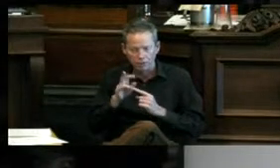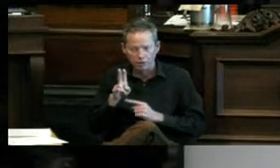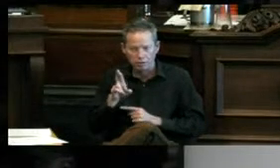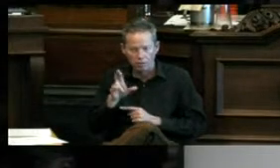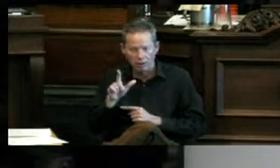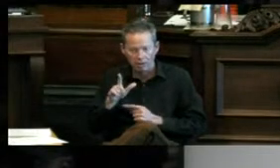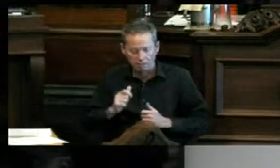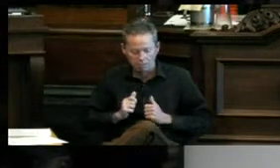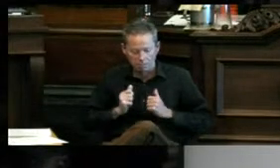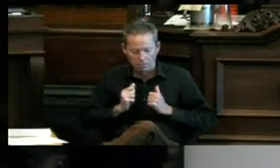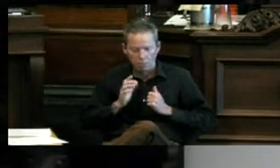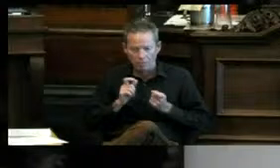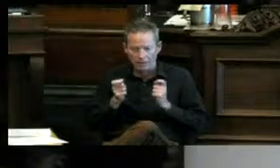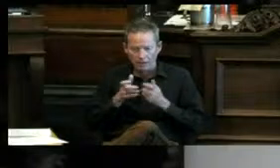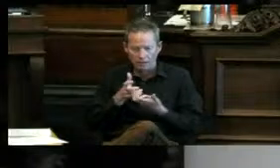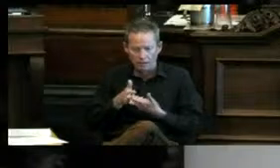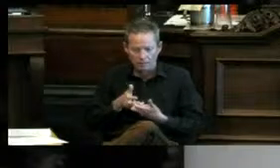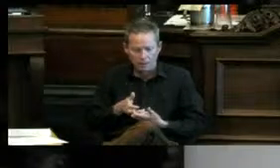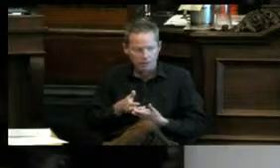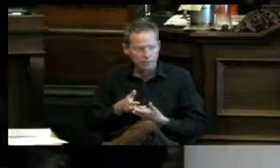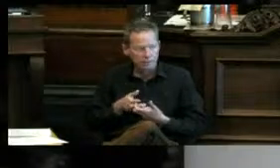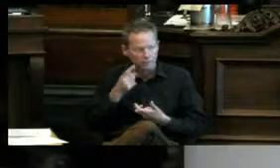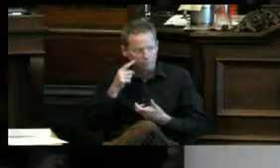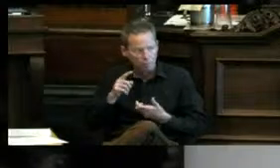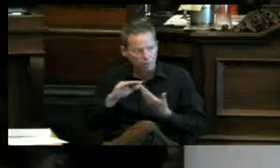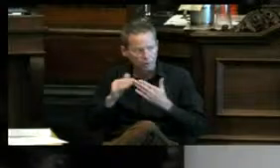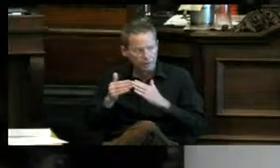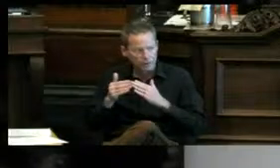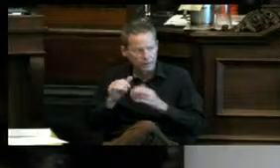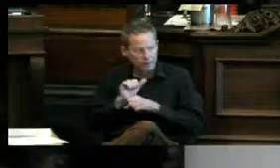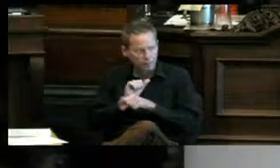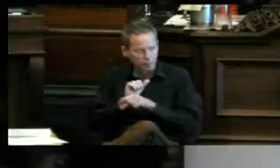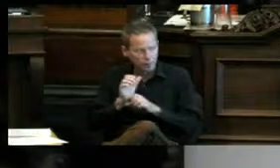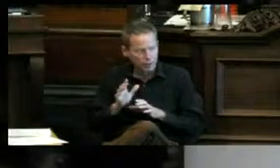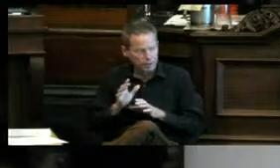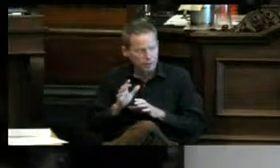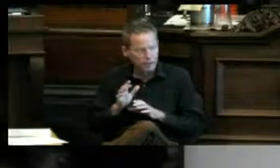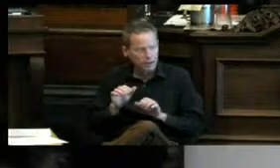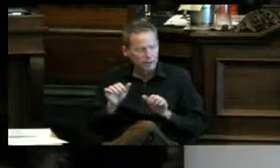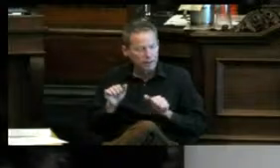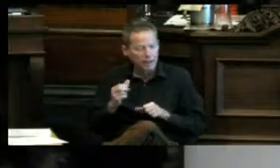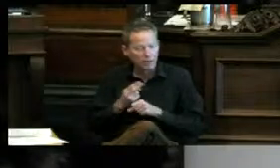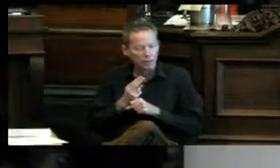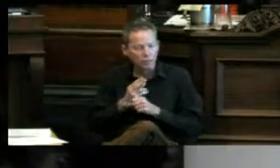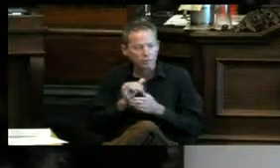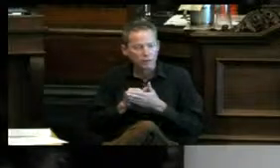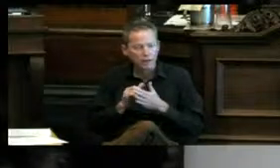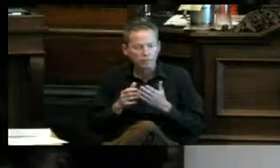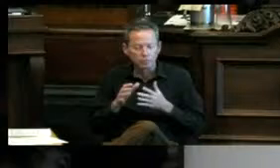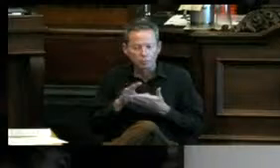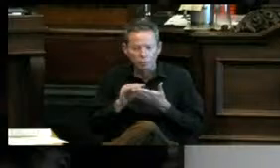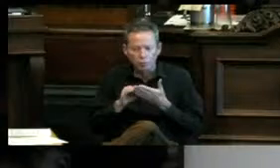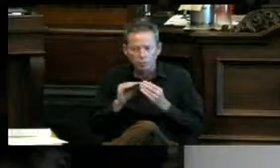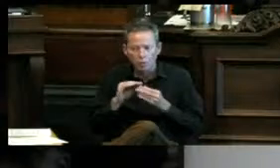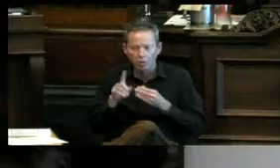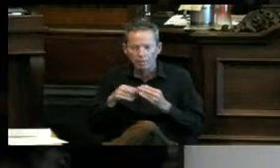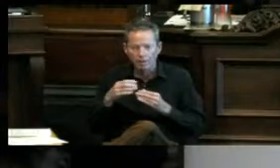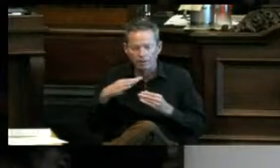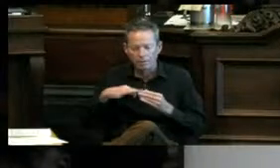the City of Rochester employees, and this website will have a unique URL. It will be